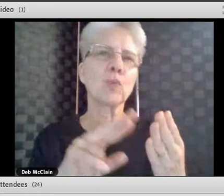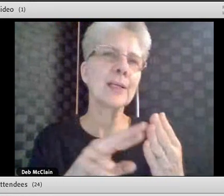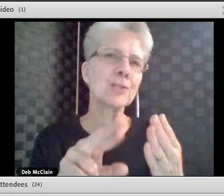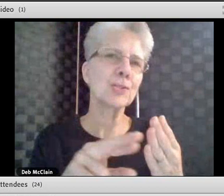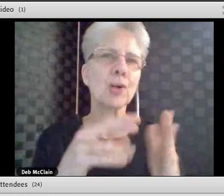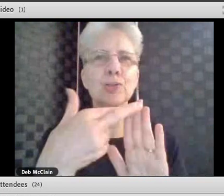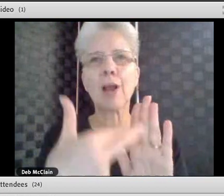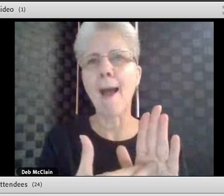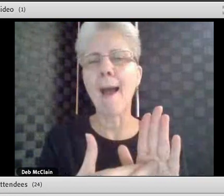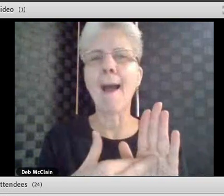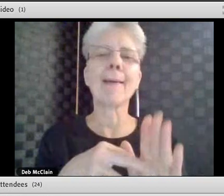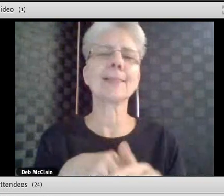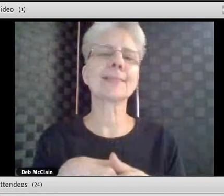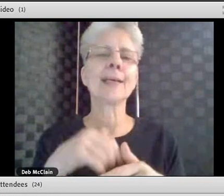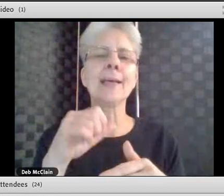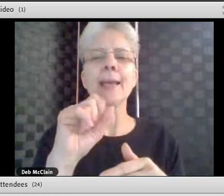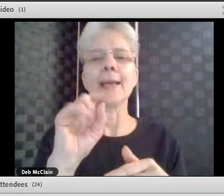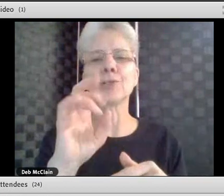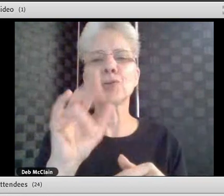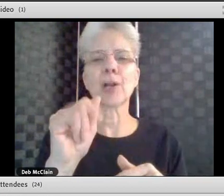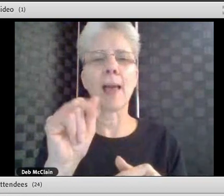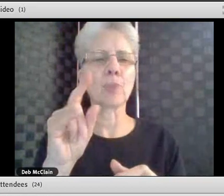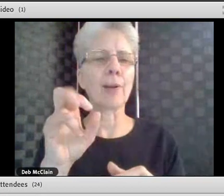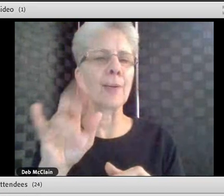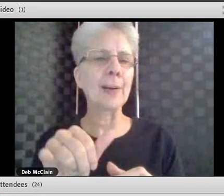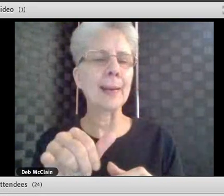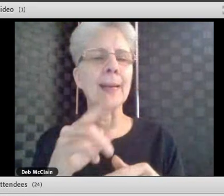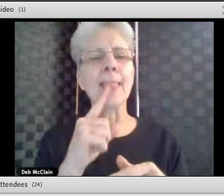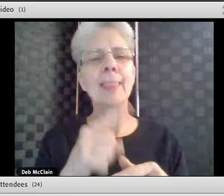They have research guides, which are LibGuides.